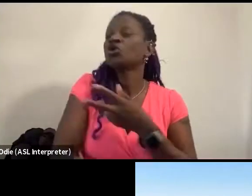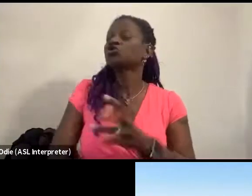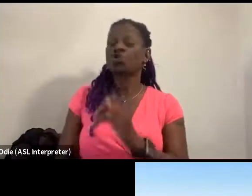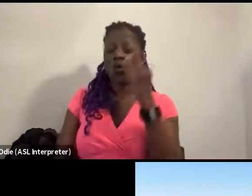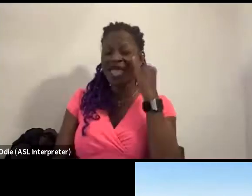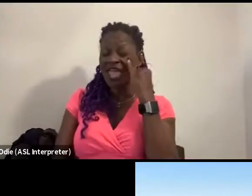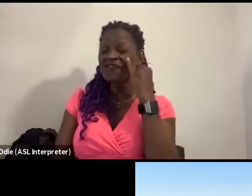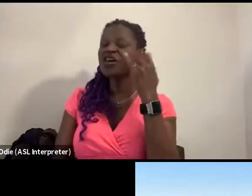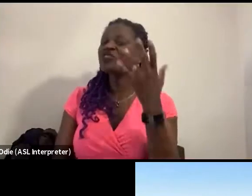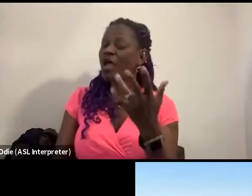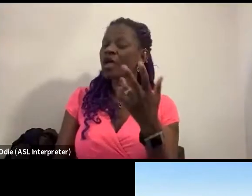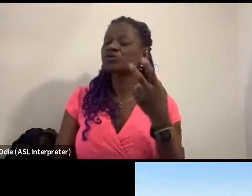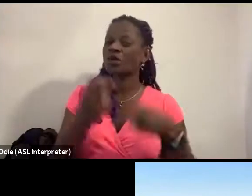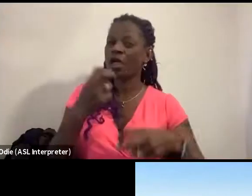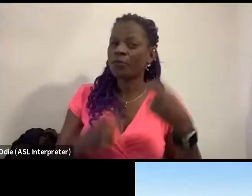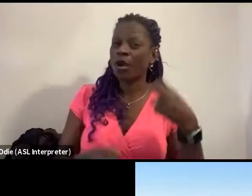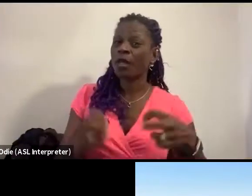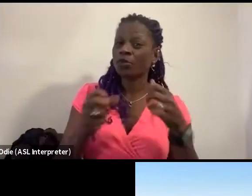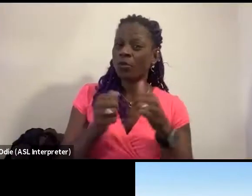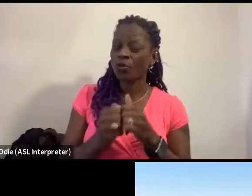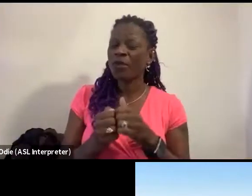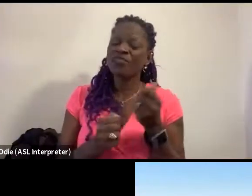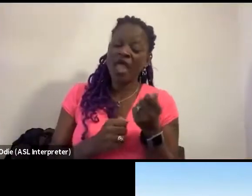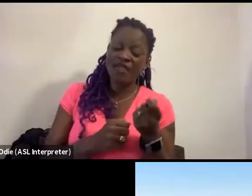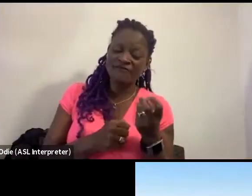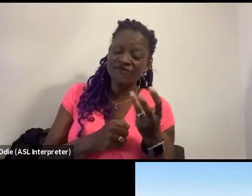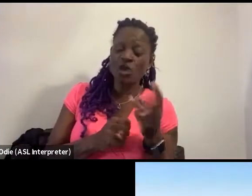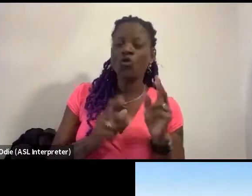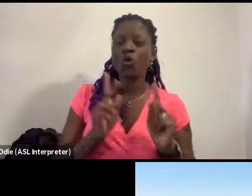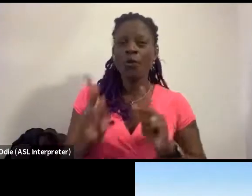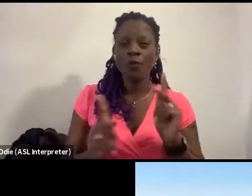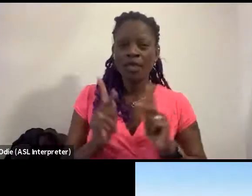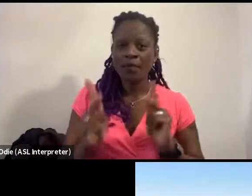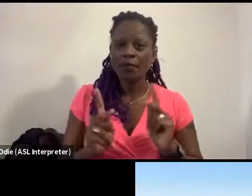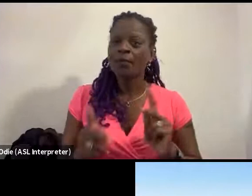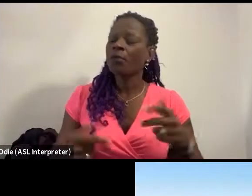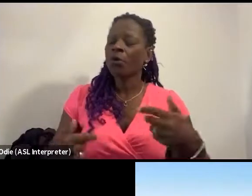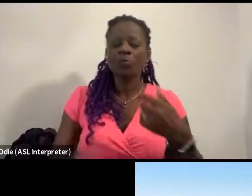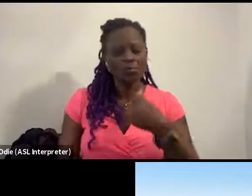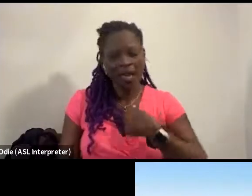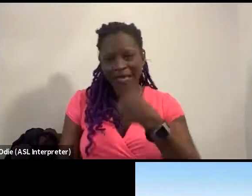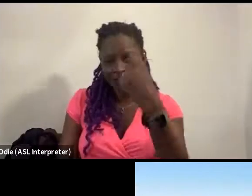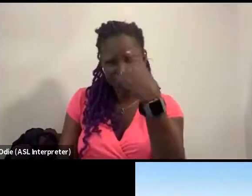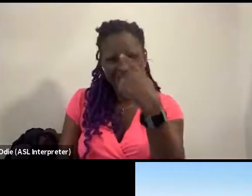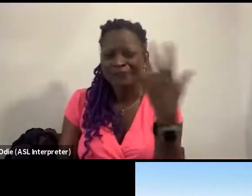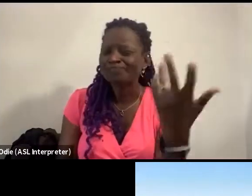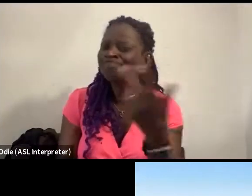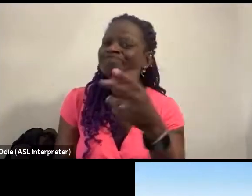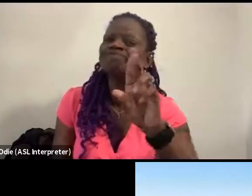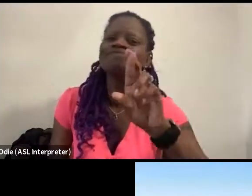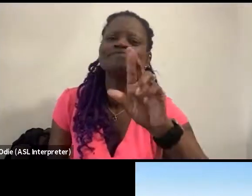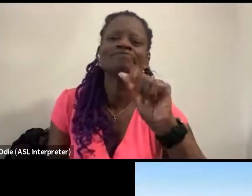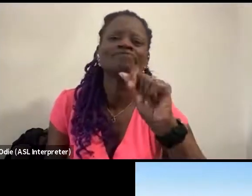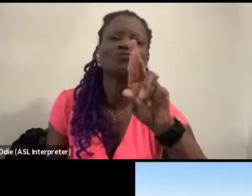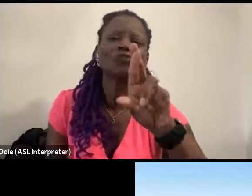outcomes in the vaccines, the fact is that they are very rare. So I'm personally not too concerned.